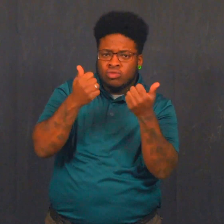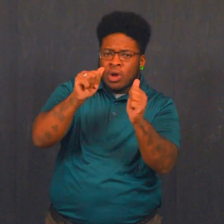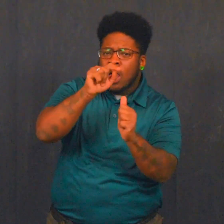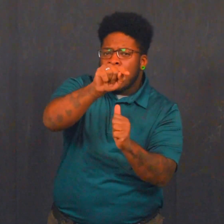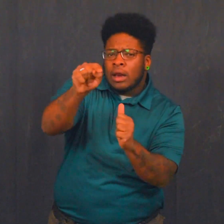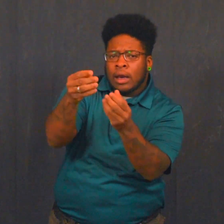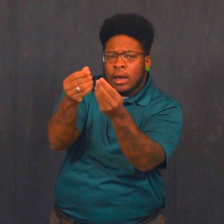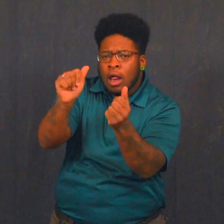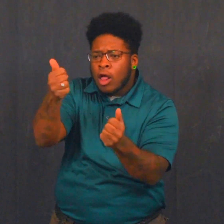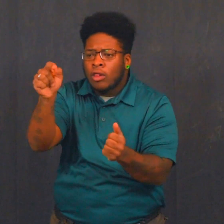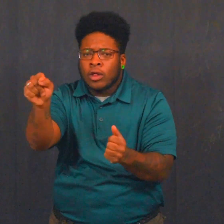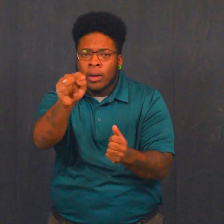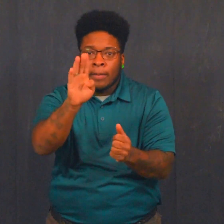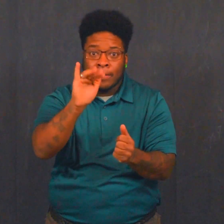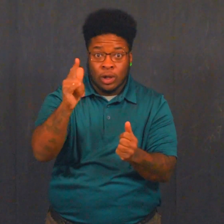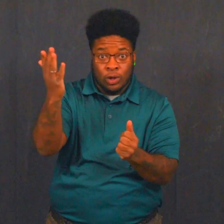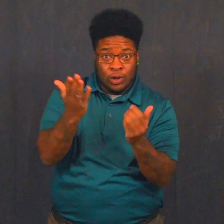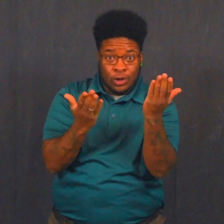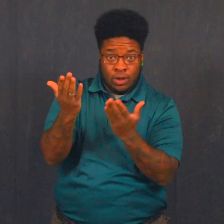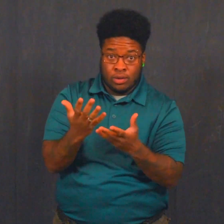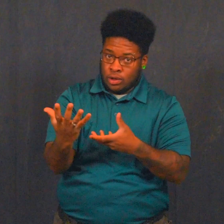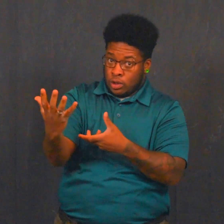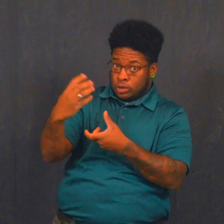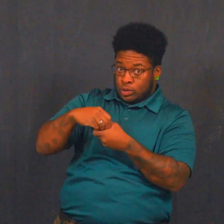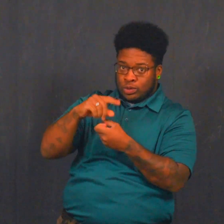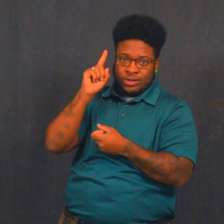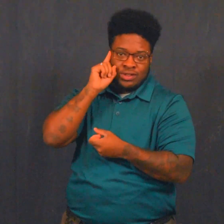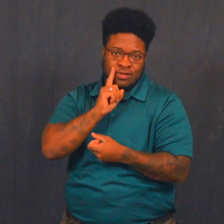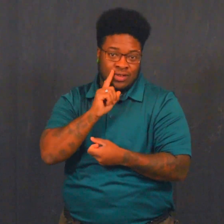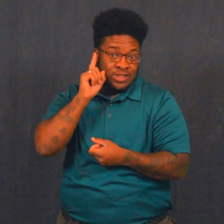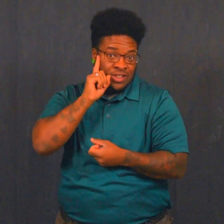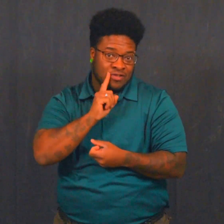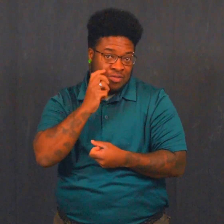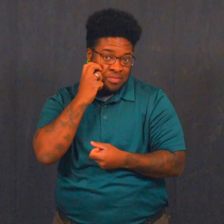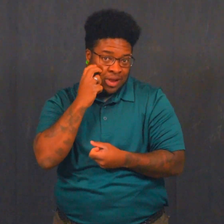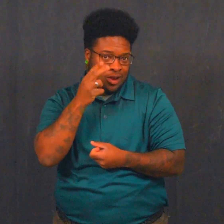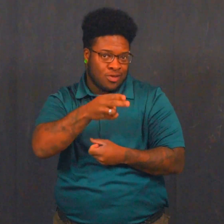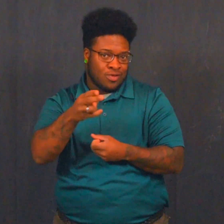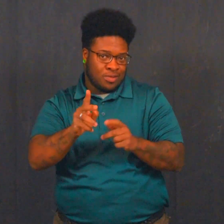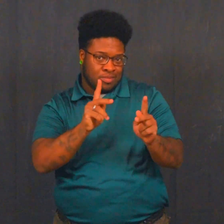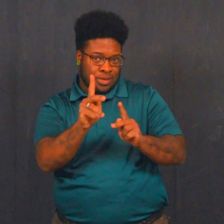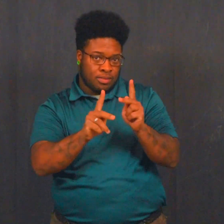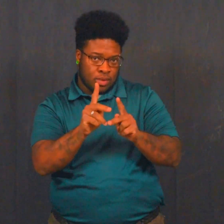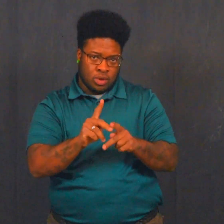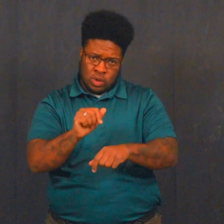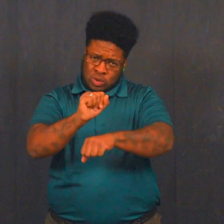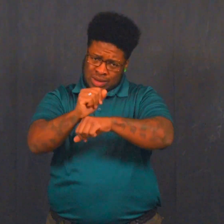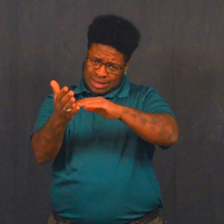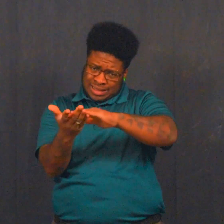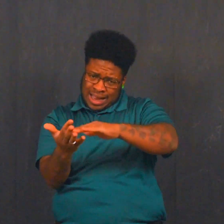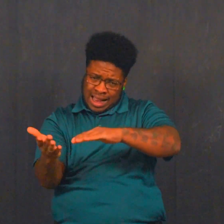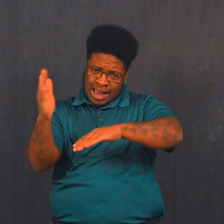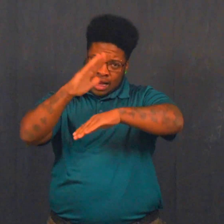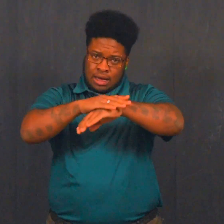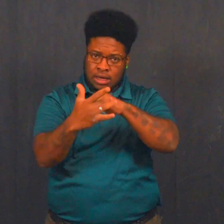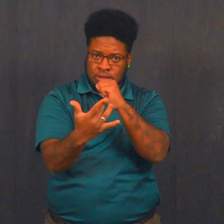other bills so they included Deaf, DeafBlind and Hard of Hearing people, and worked to